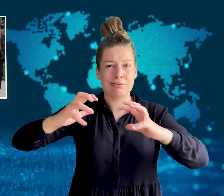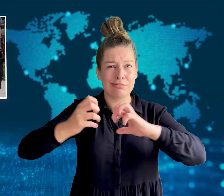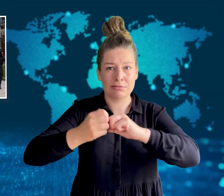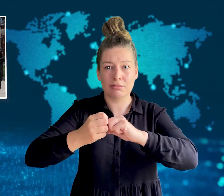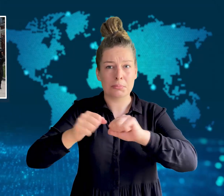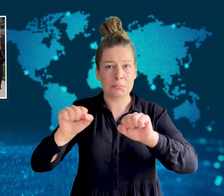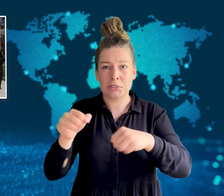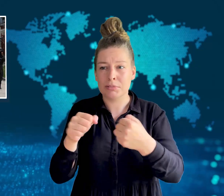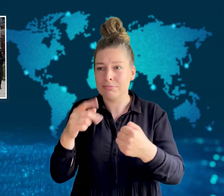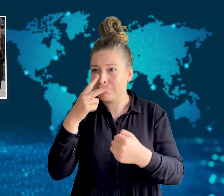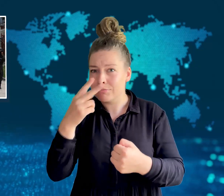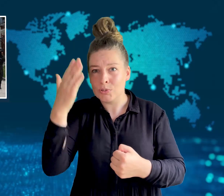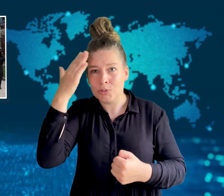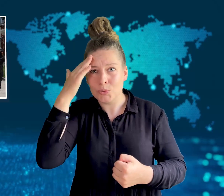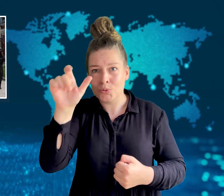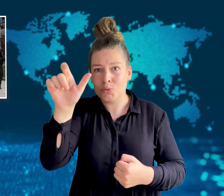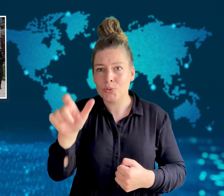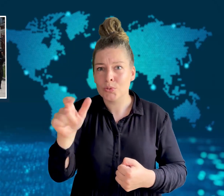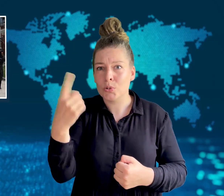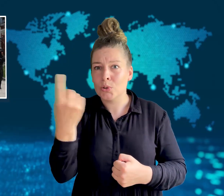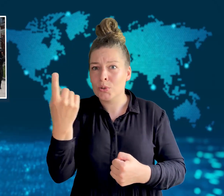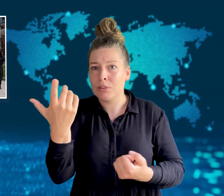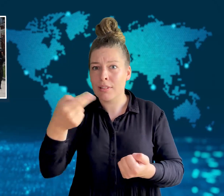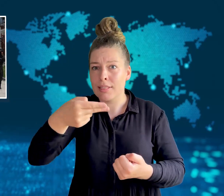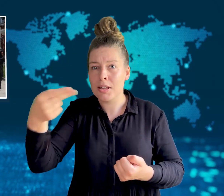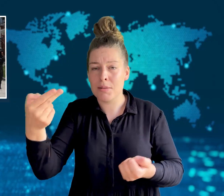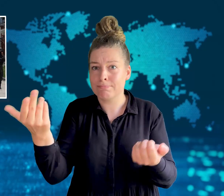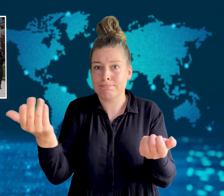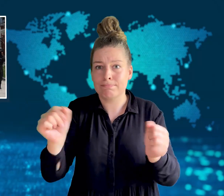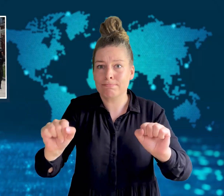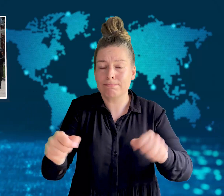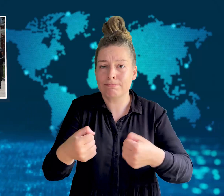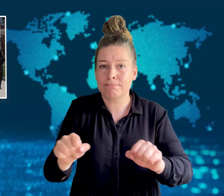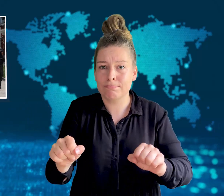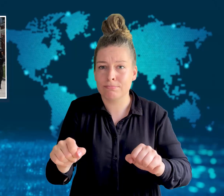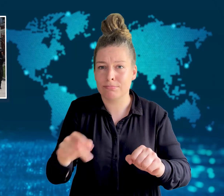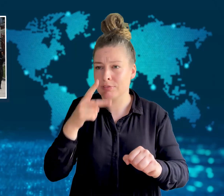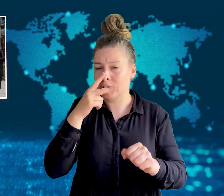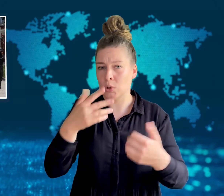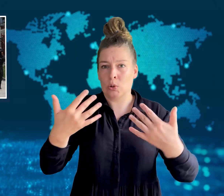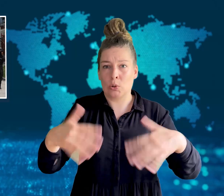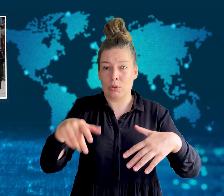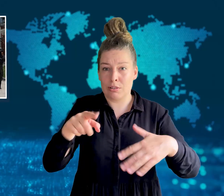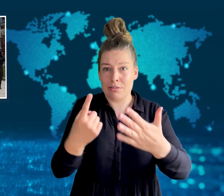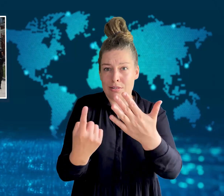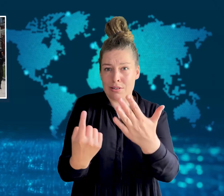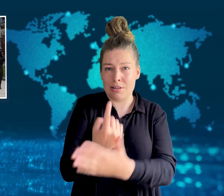the inmates so badly that they could not be identified.